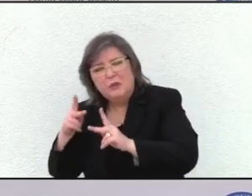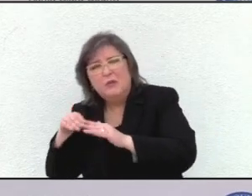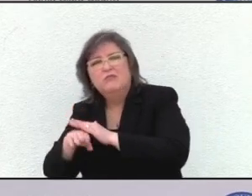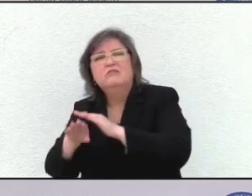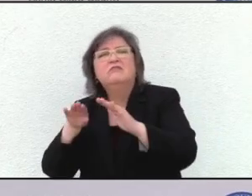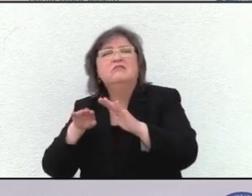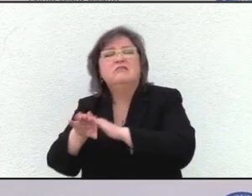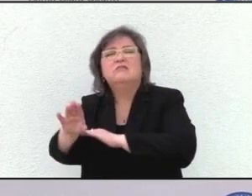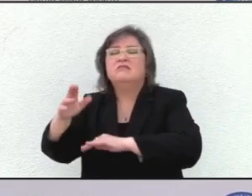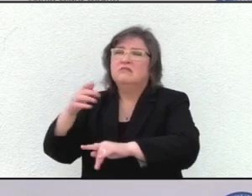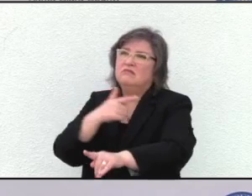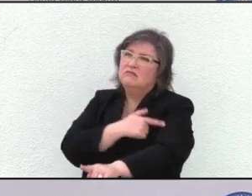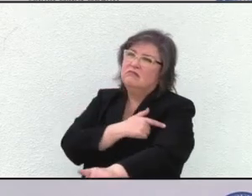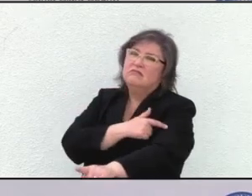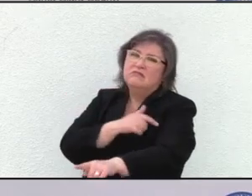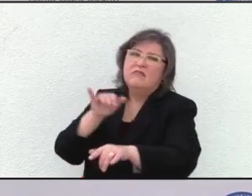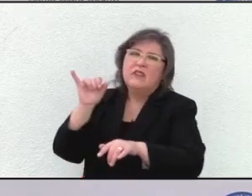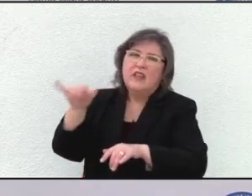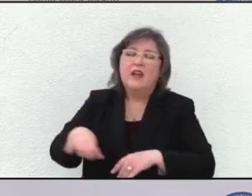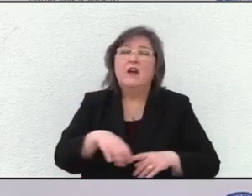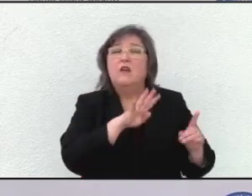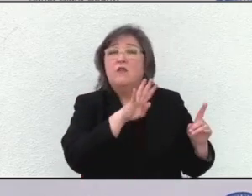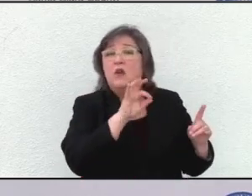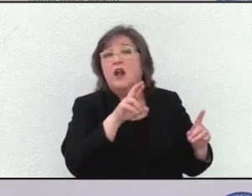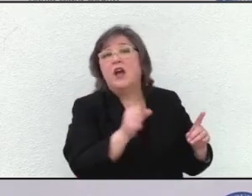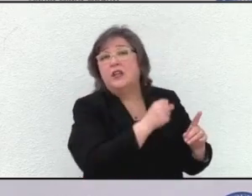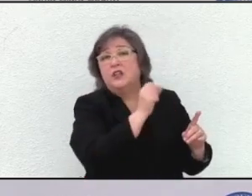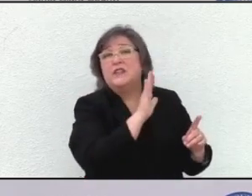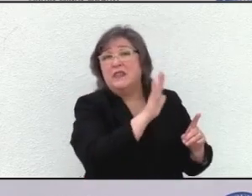i think they even acknowledge that, as part of their statement, that that's one of the